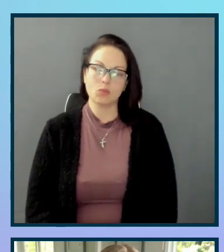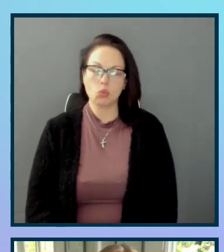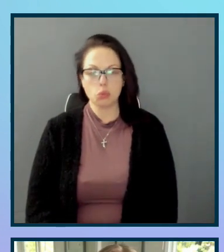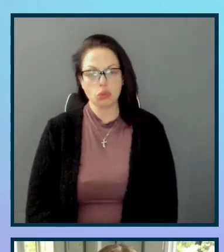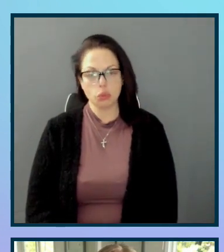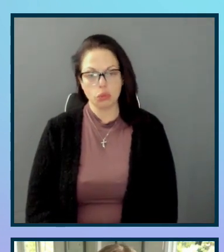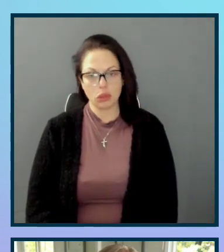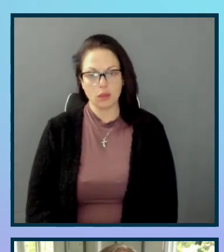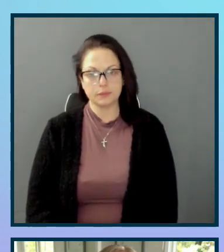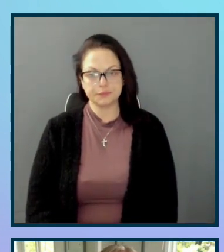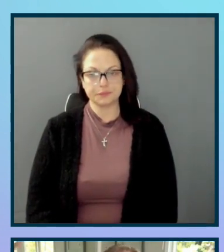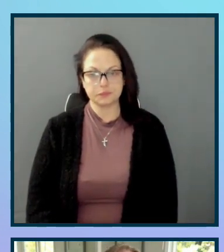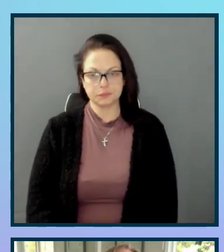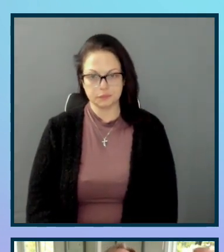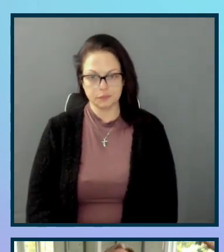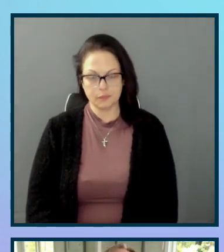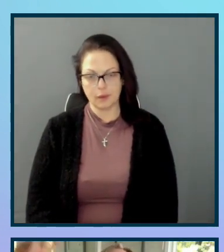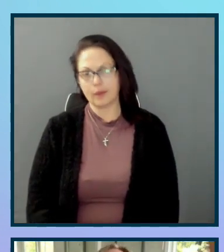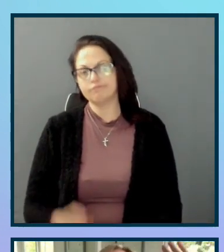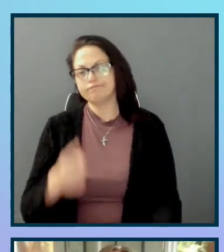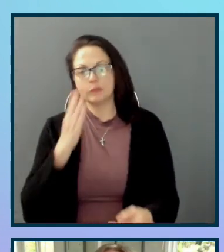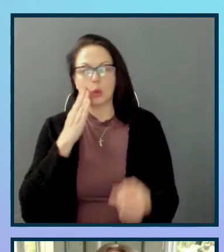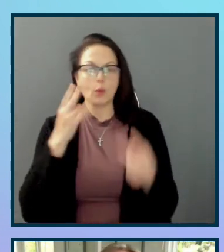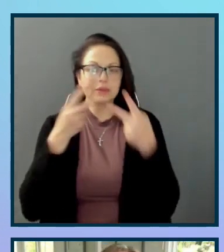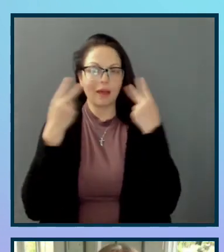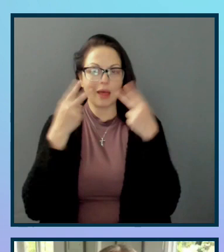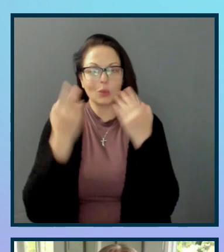And, you know, it's Halloween morning, say, like 10:00,